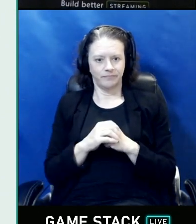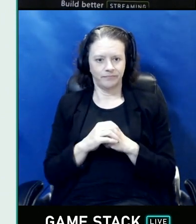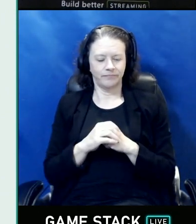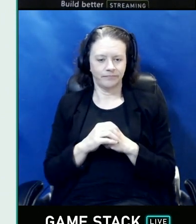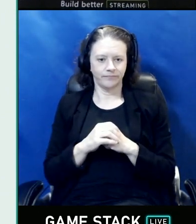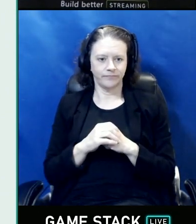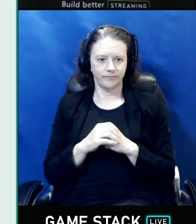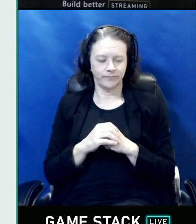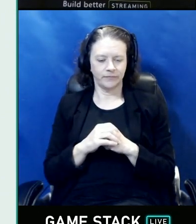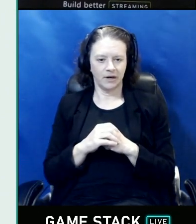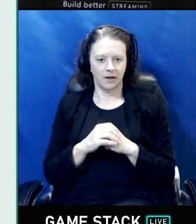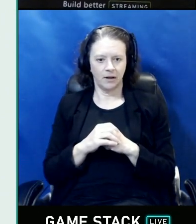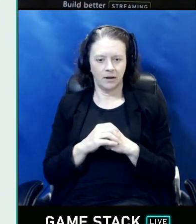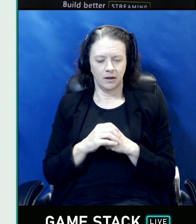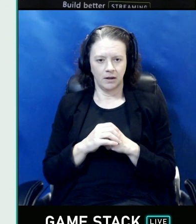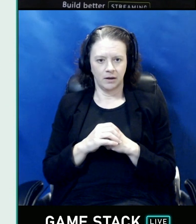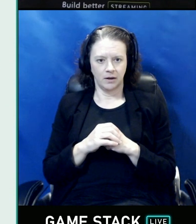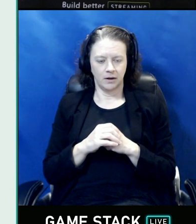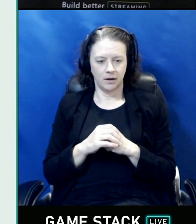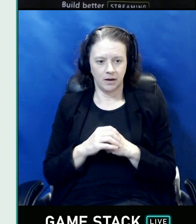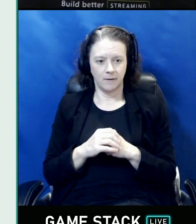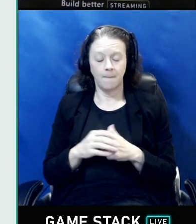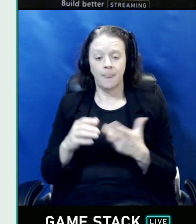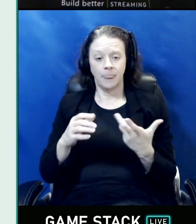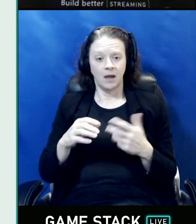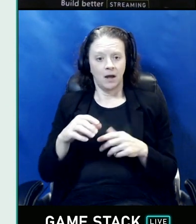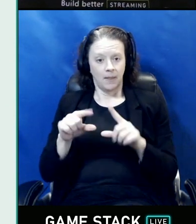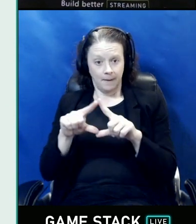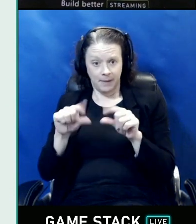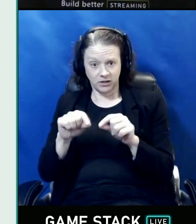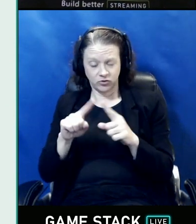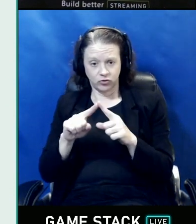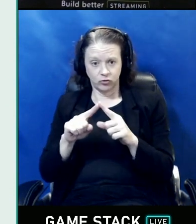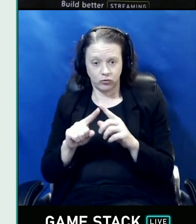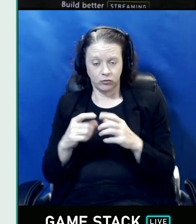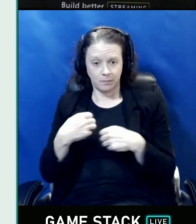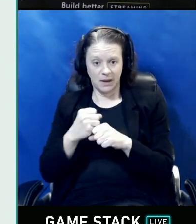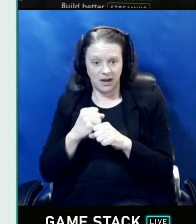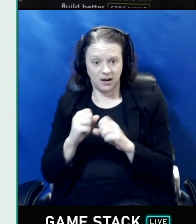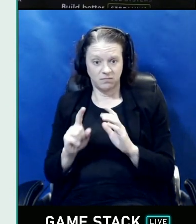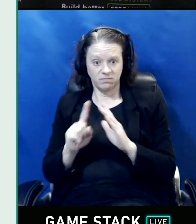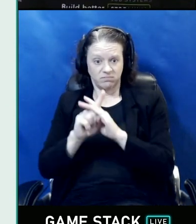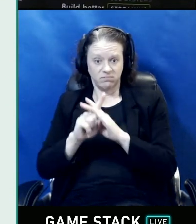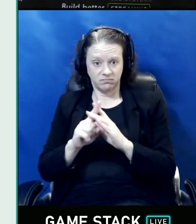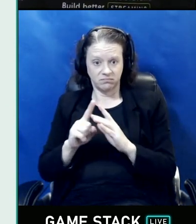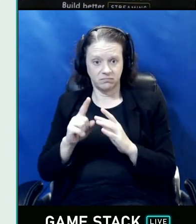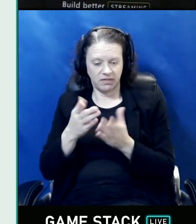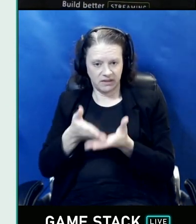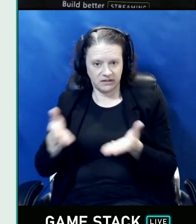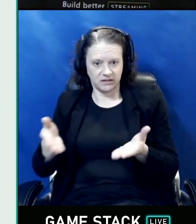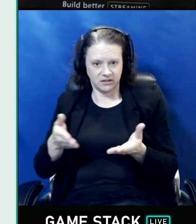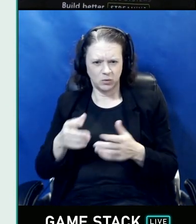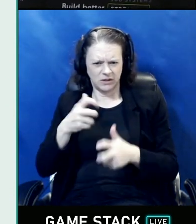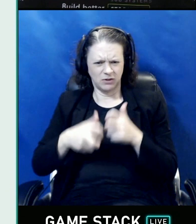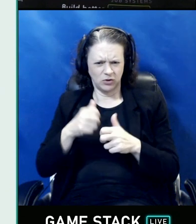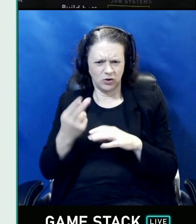The buttons to trigger the artifacts were difficult to use when they were shifted so far away from the